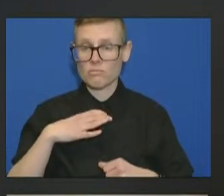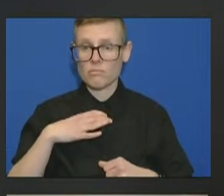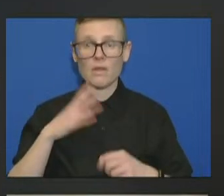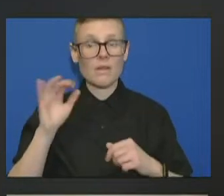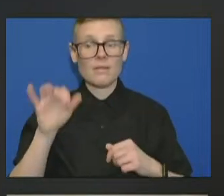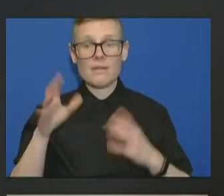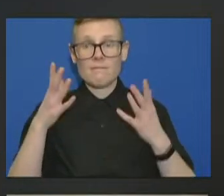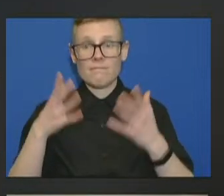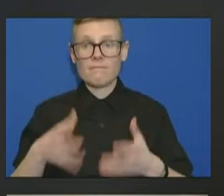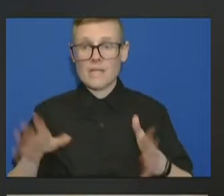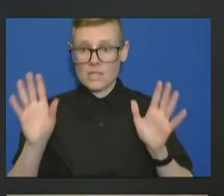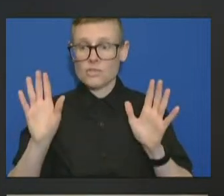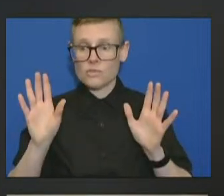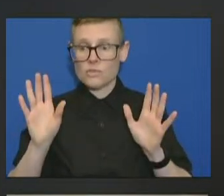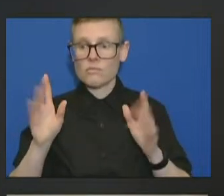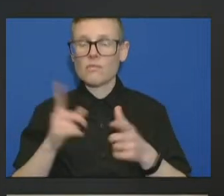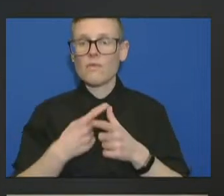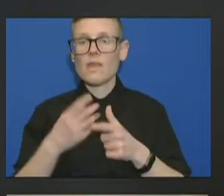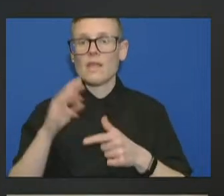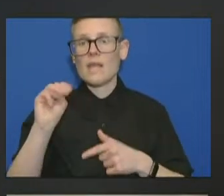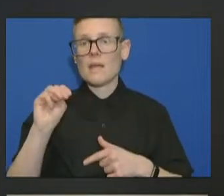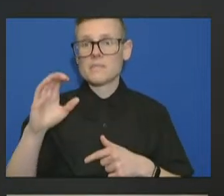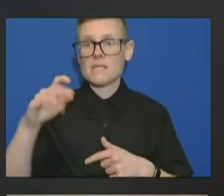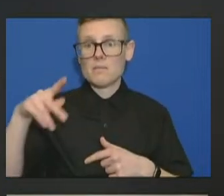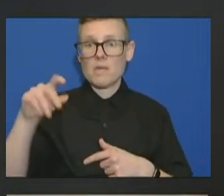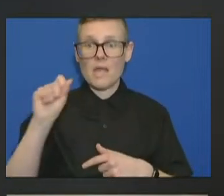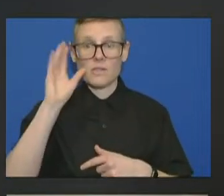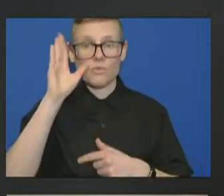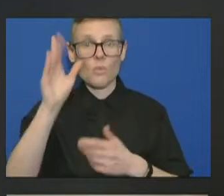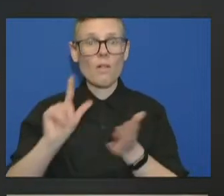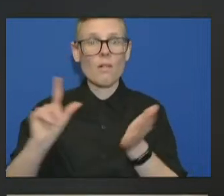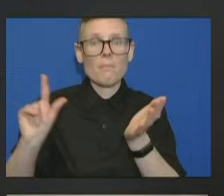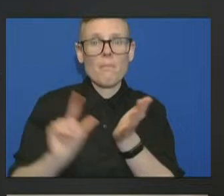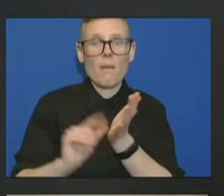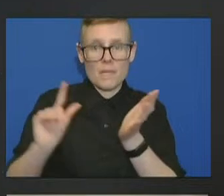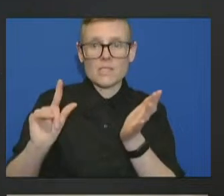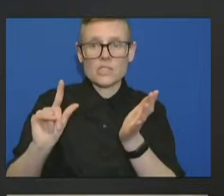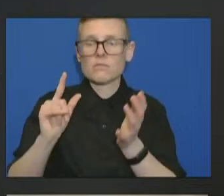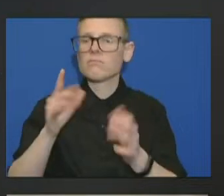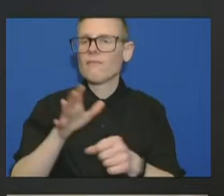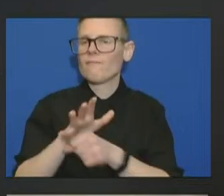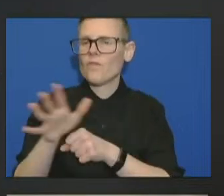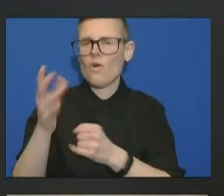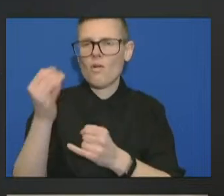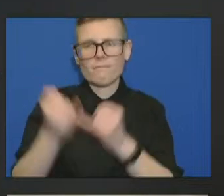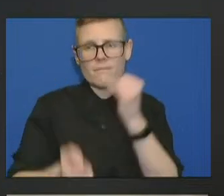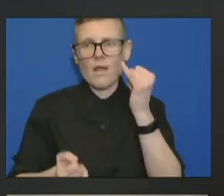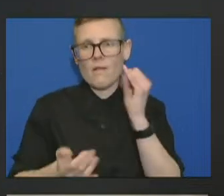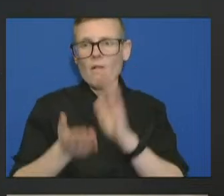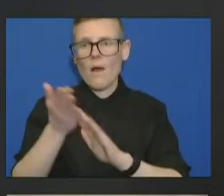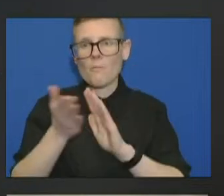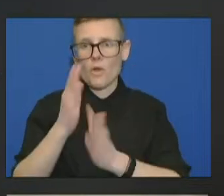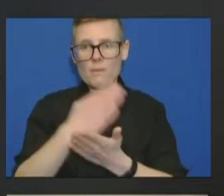submits that to County Council. Once that's done, once that is